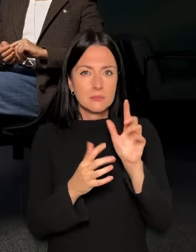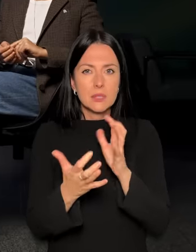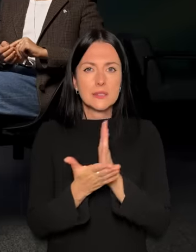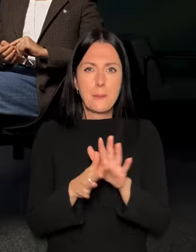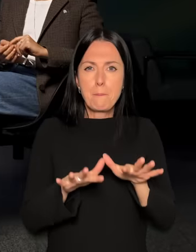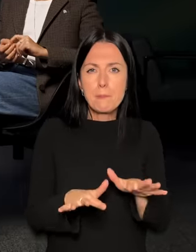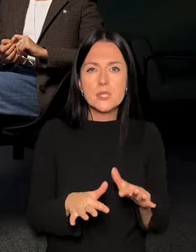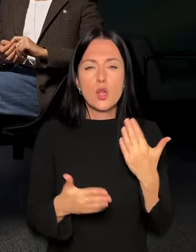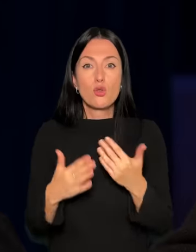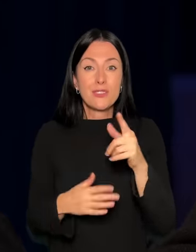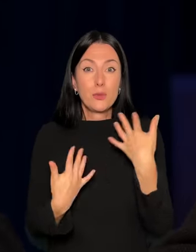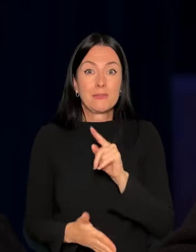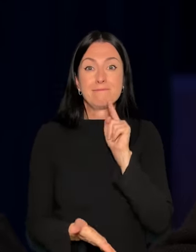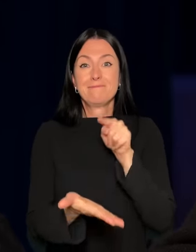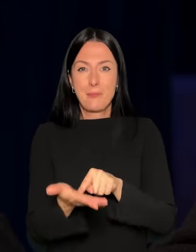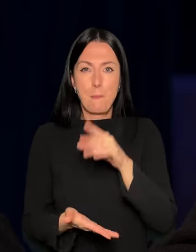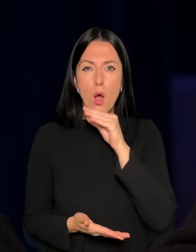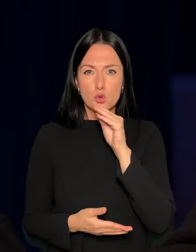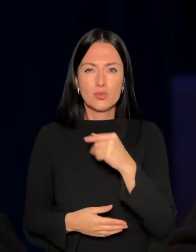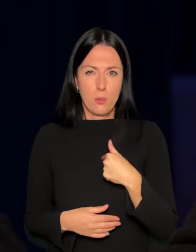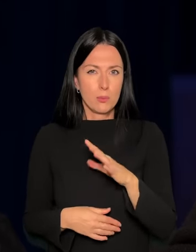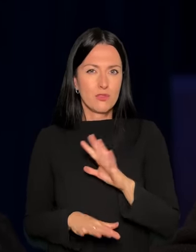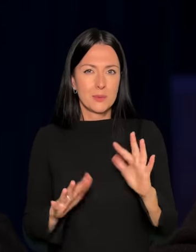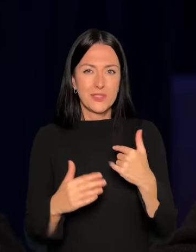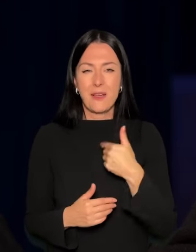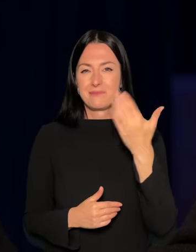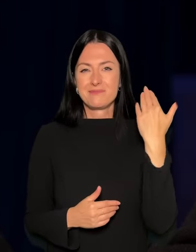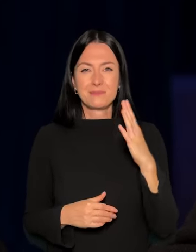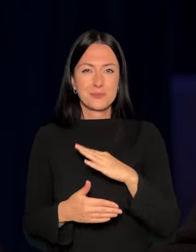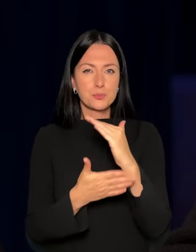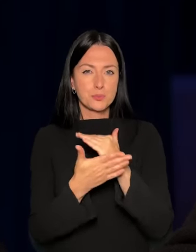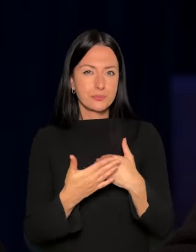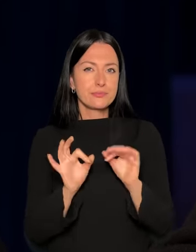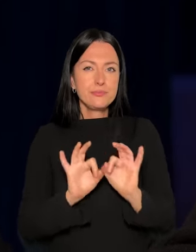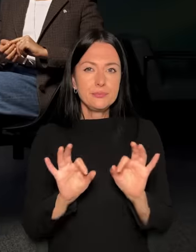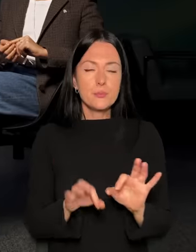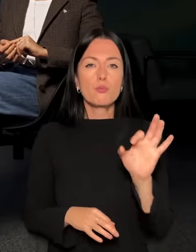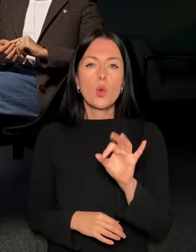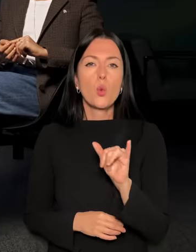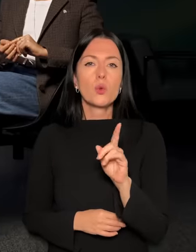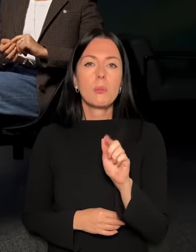I had a case that I already talked about in the previous episode on urban planning.No, not about complexity.